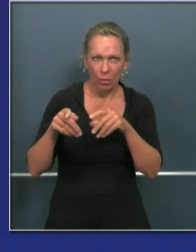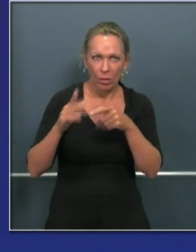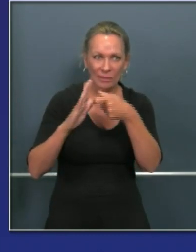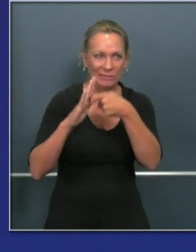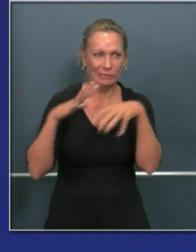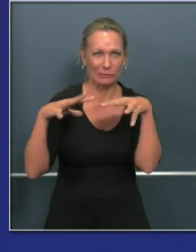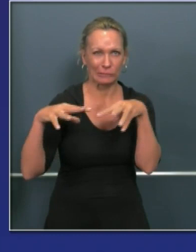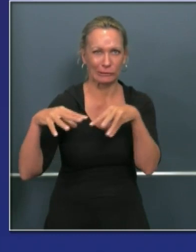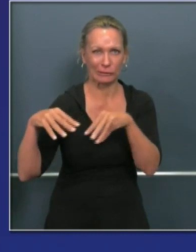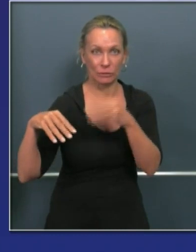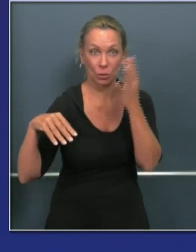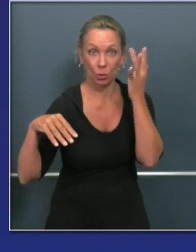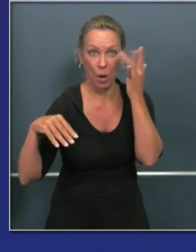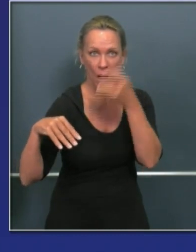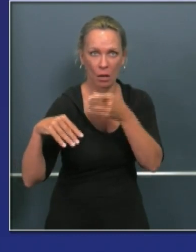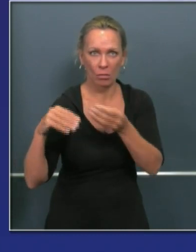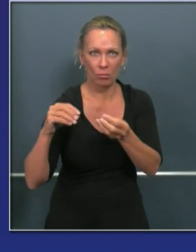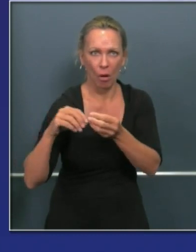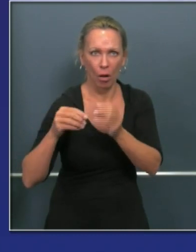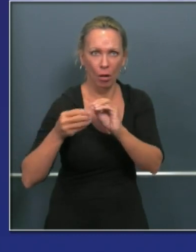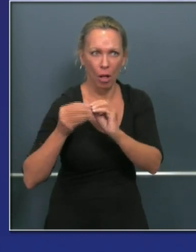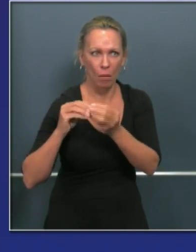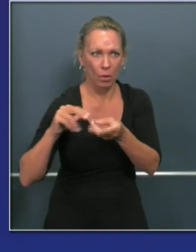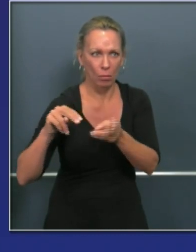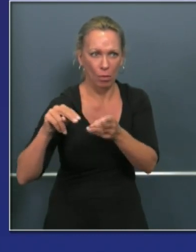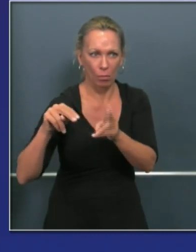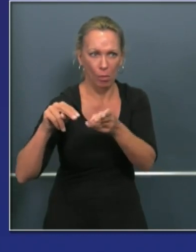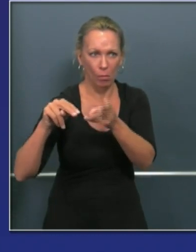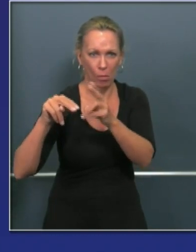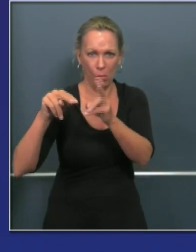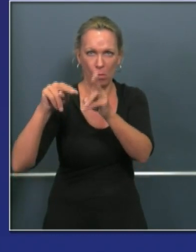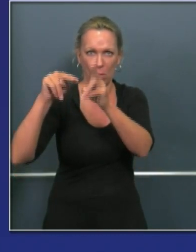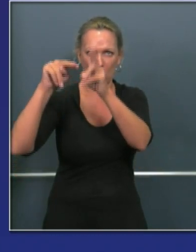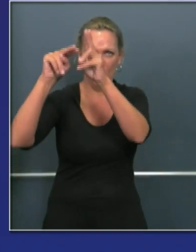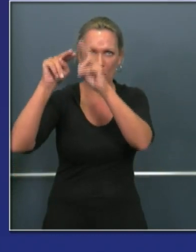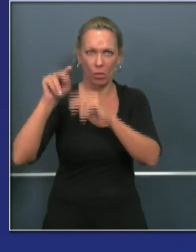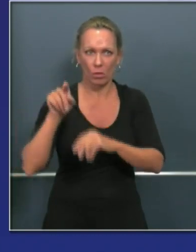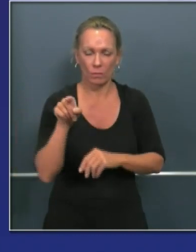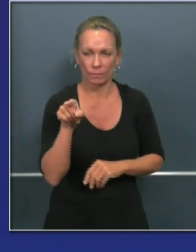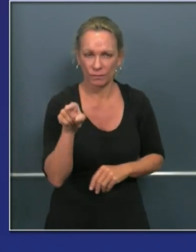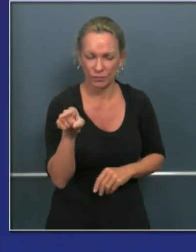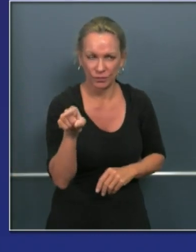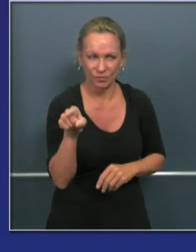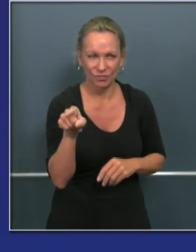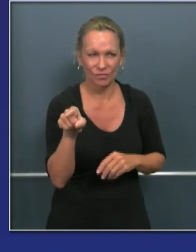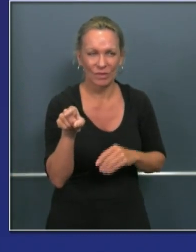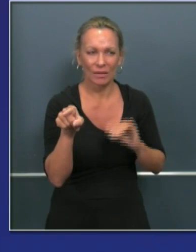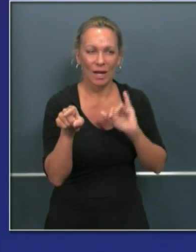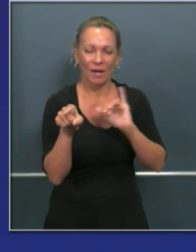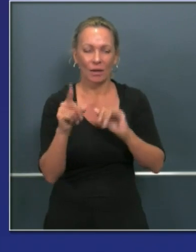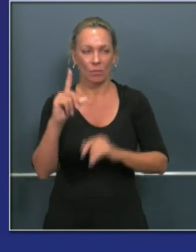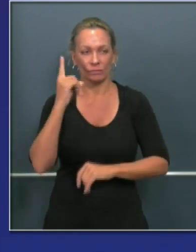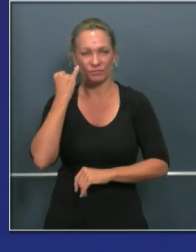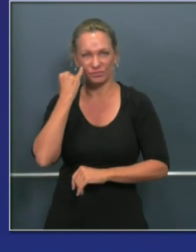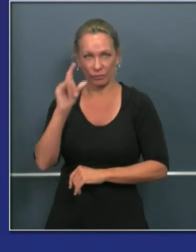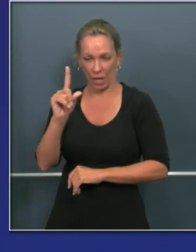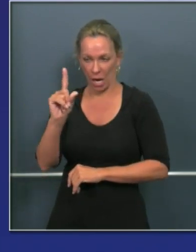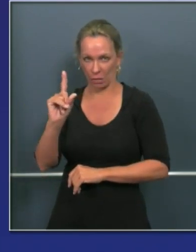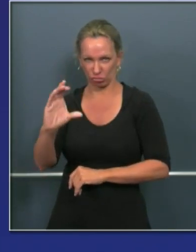SO WHAT DOES THAT MEAN THAT WE WANT TO KNOW MORE THAN 25 CASES PER A 100,000 PEOPLE IN